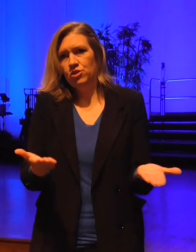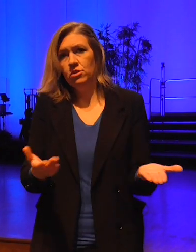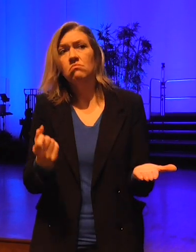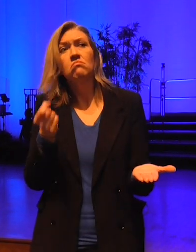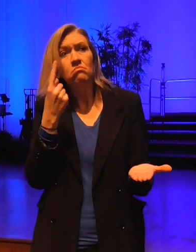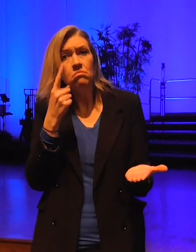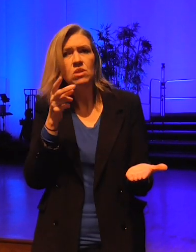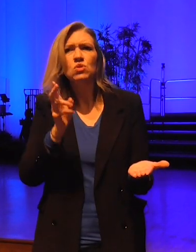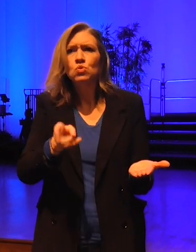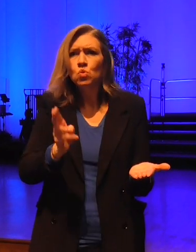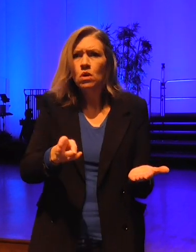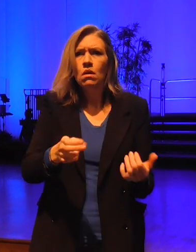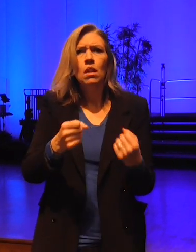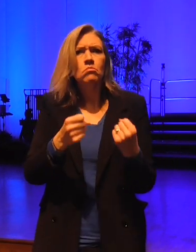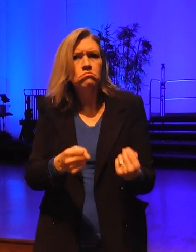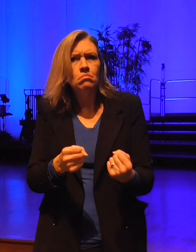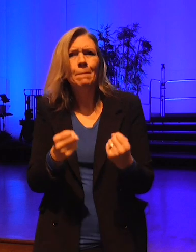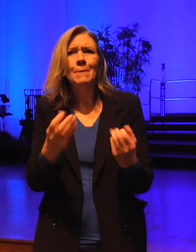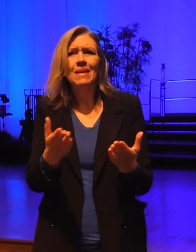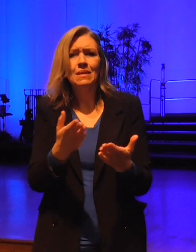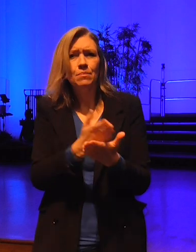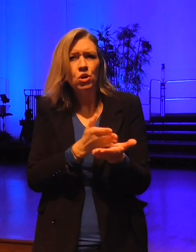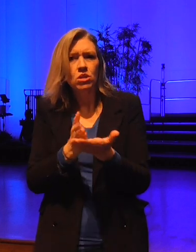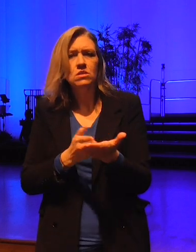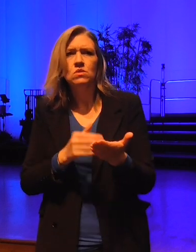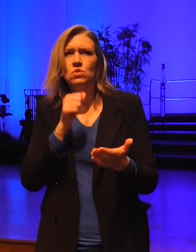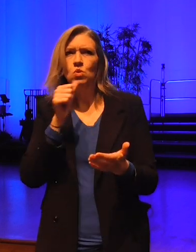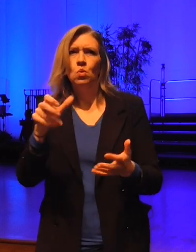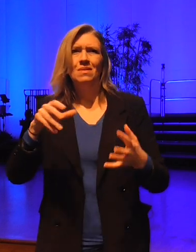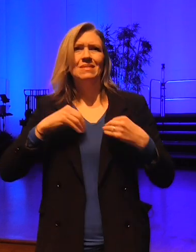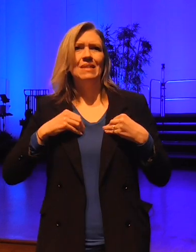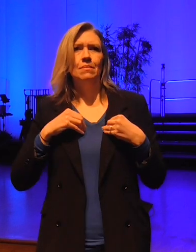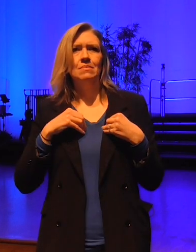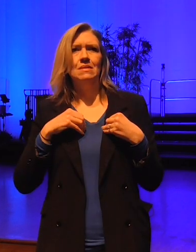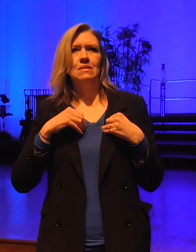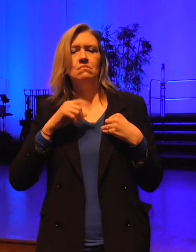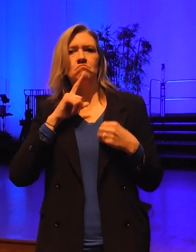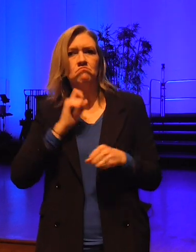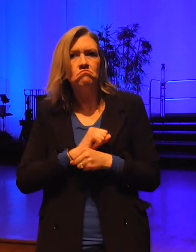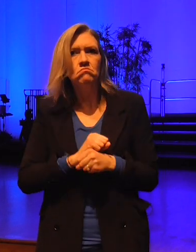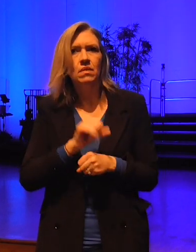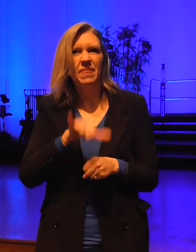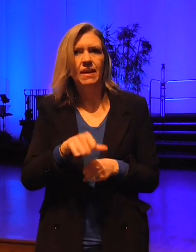places we don't always take it literally we take it metaphorically we take it metaphysically to